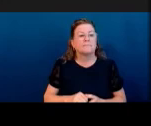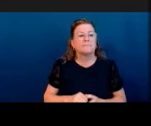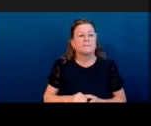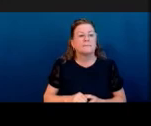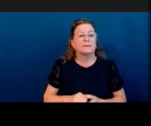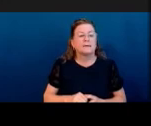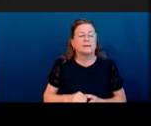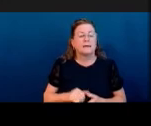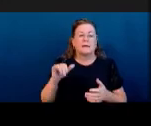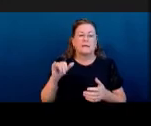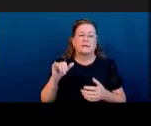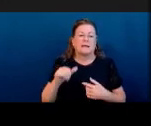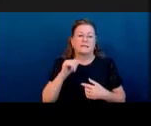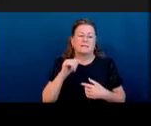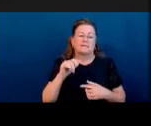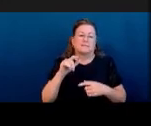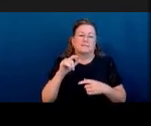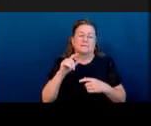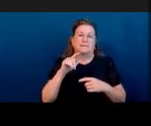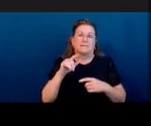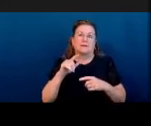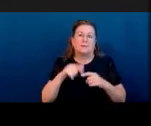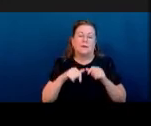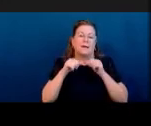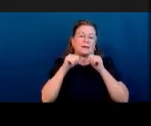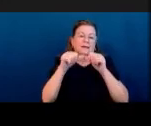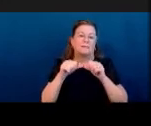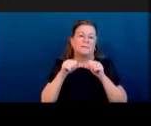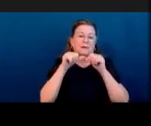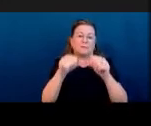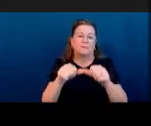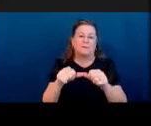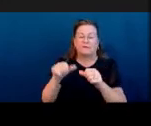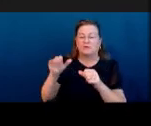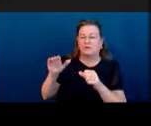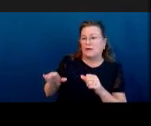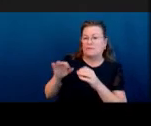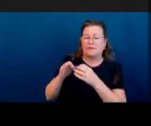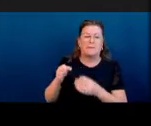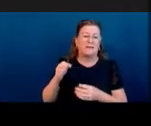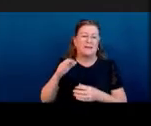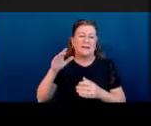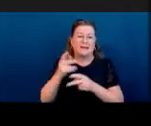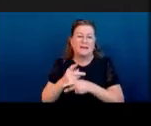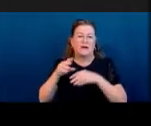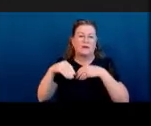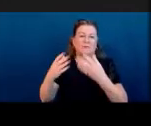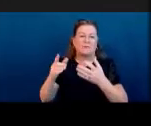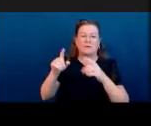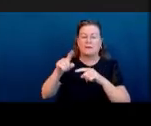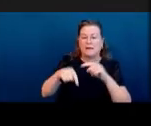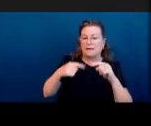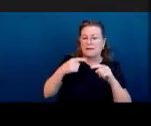is also not sustainable for the child or the family, making a caregiver sit there and say, do this, then get this, or you get